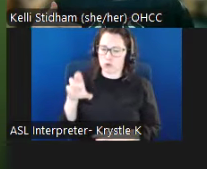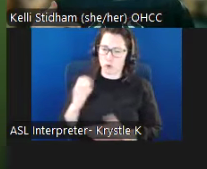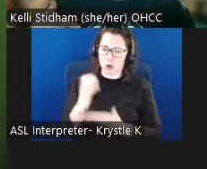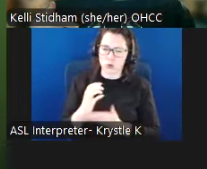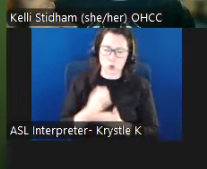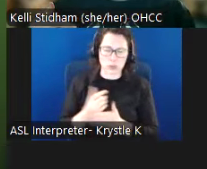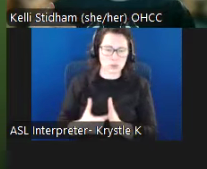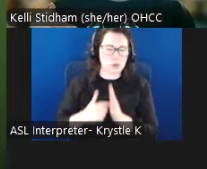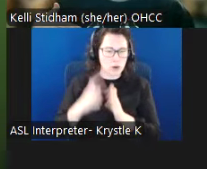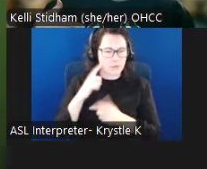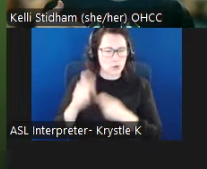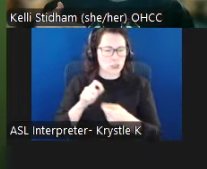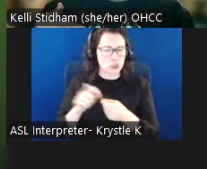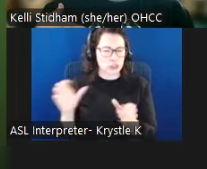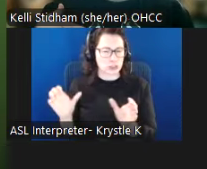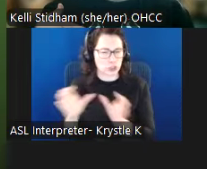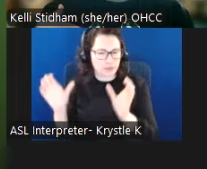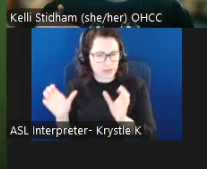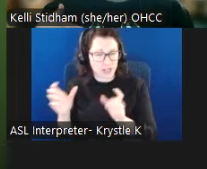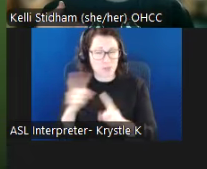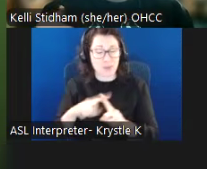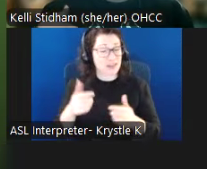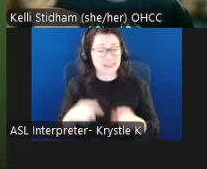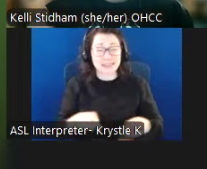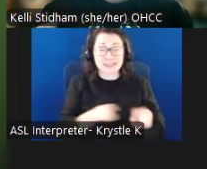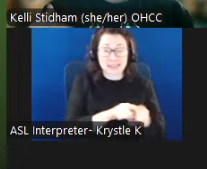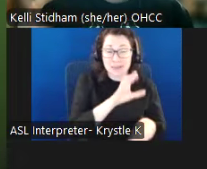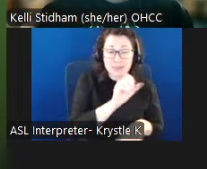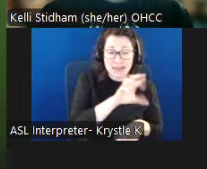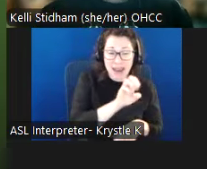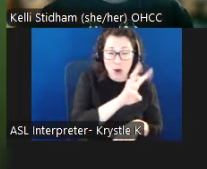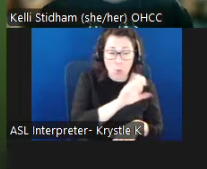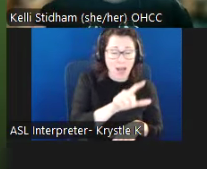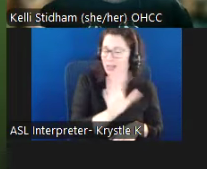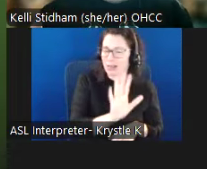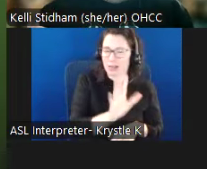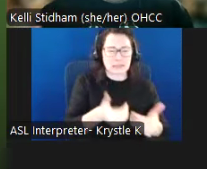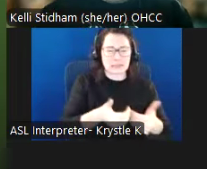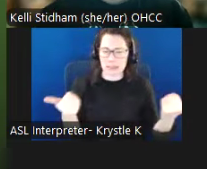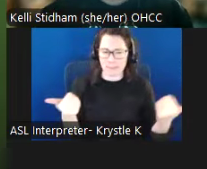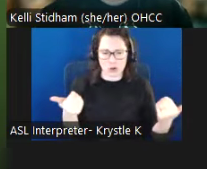certain certifications. Um, but they're